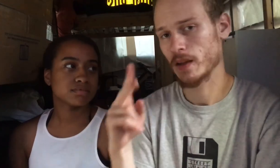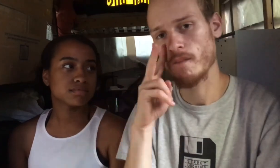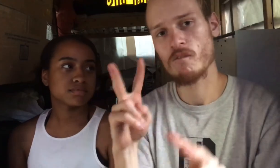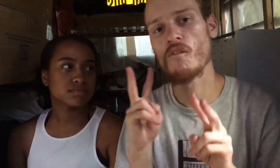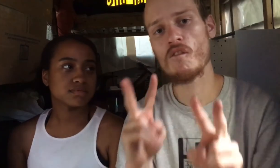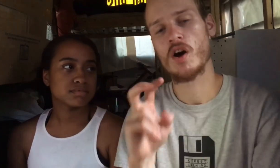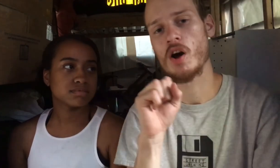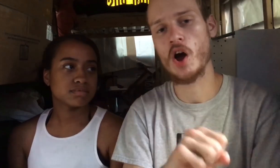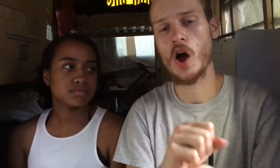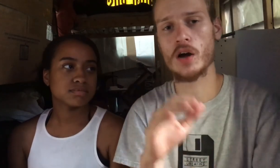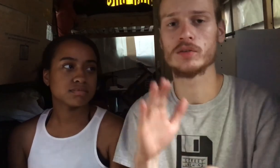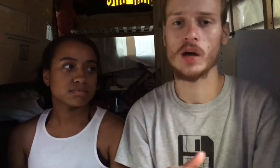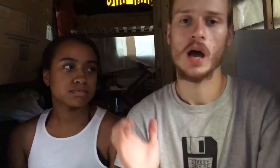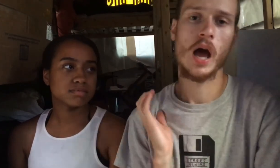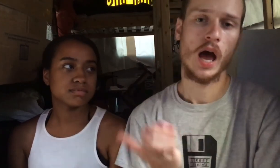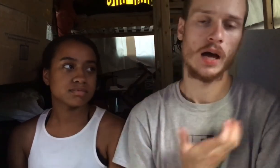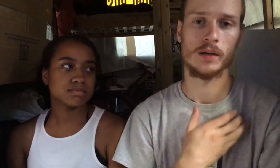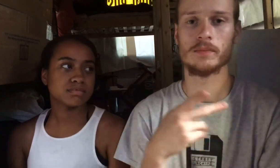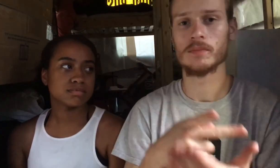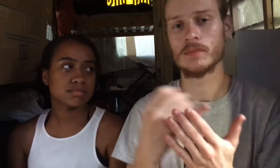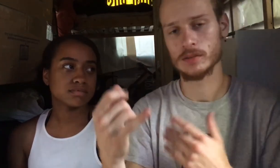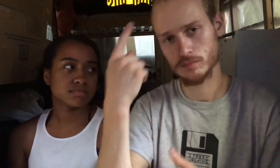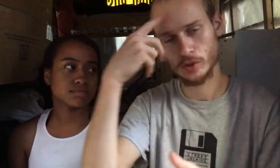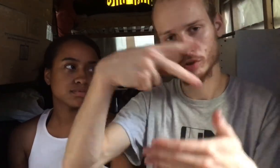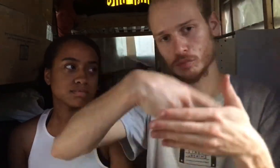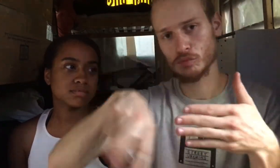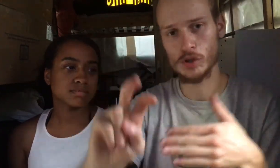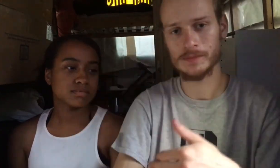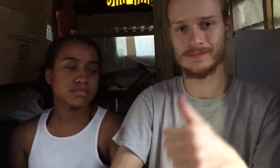We are looking forward to work on our project in two more weeks